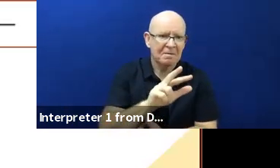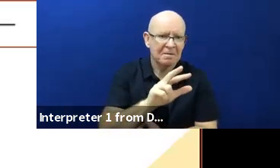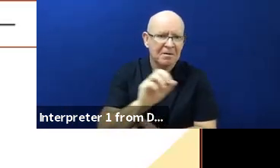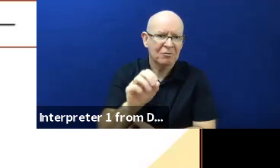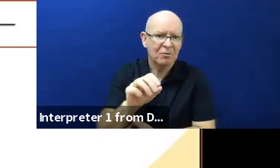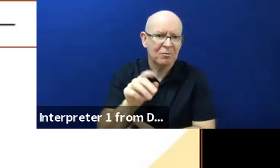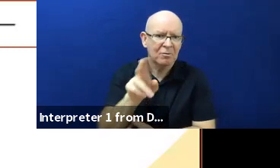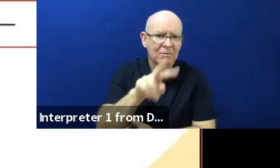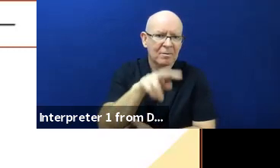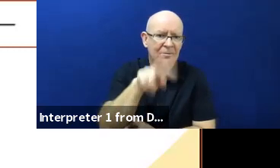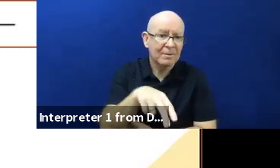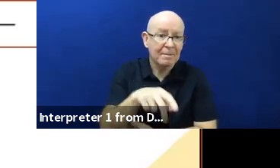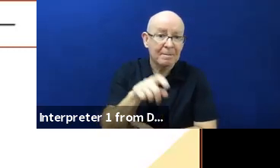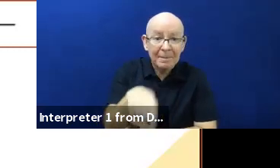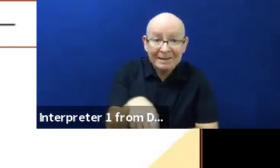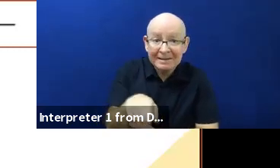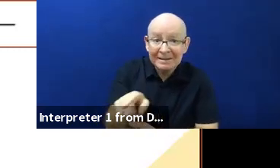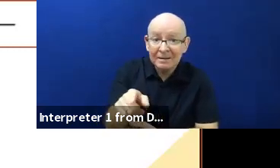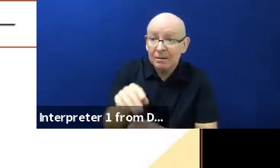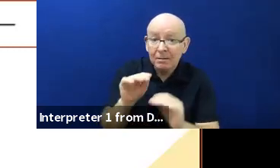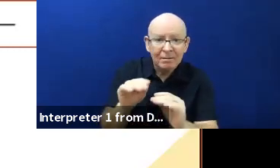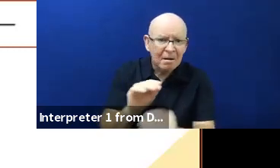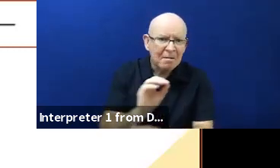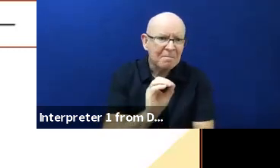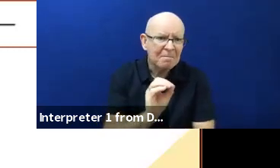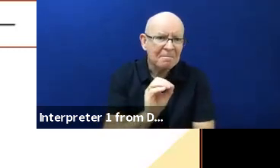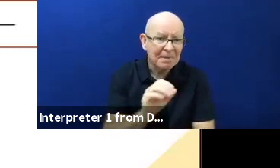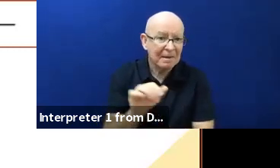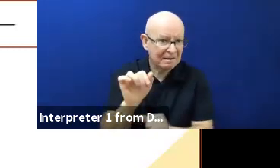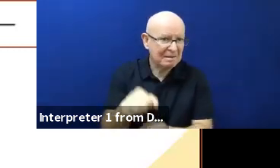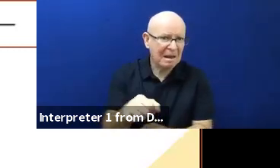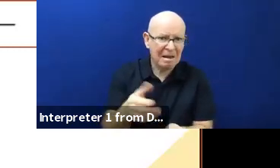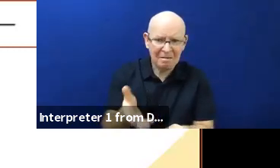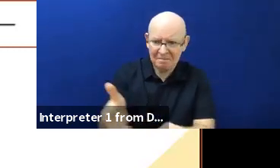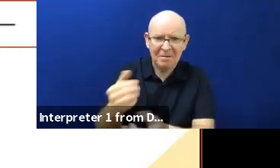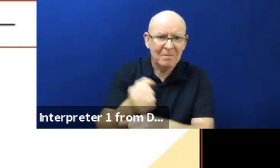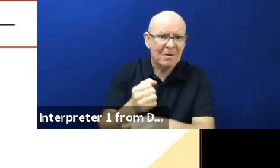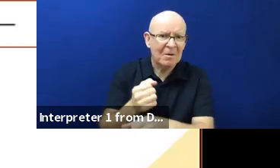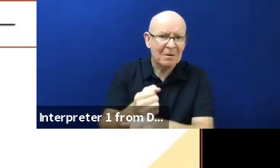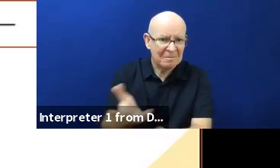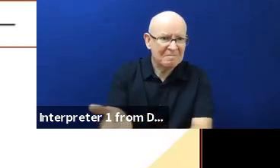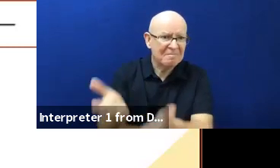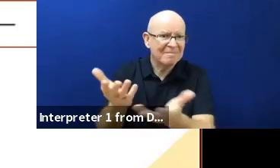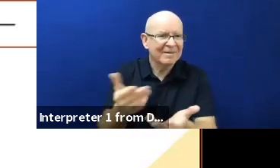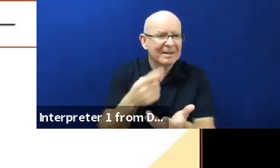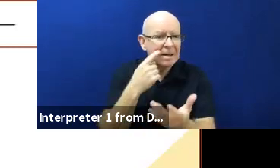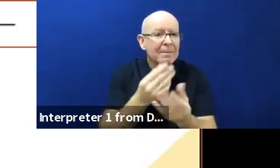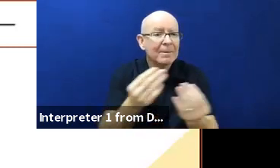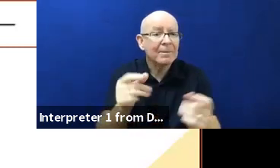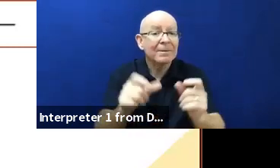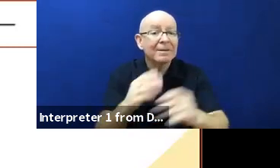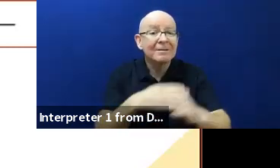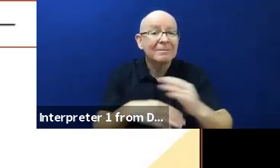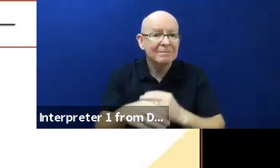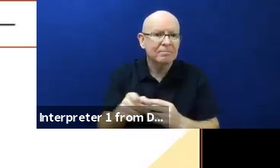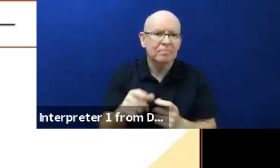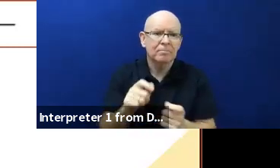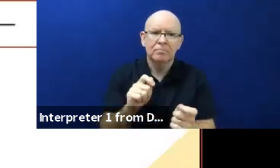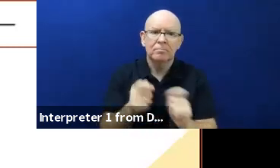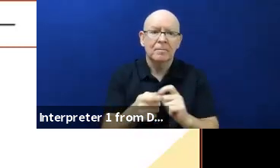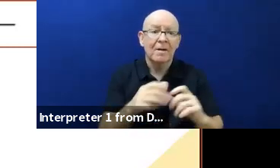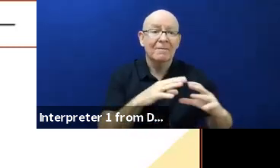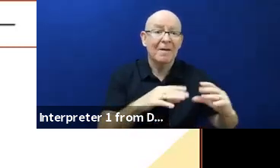under article 33 which is direct employment, based on the model of the access to work policy